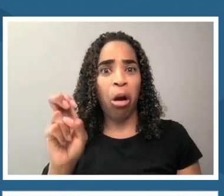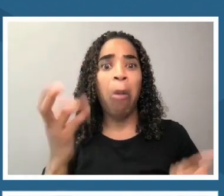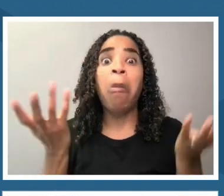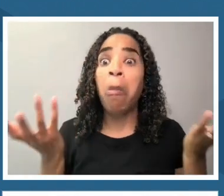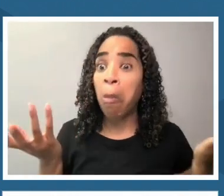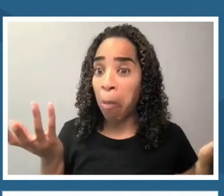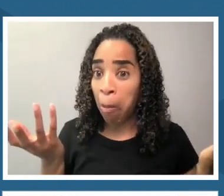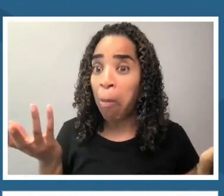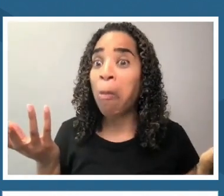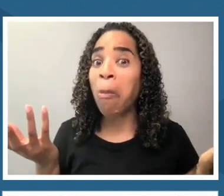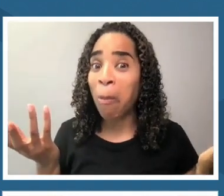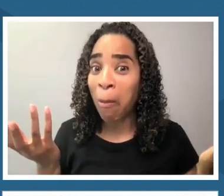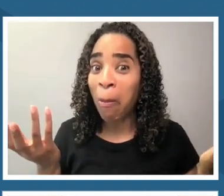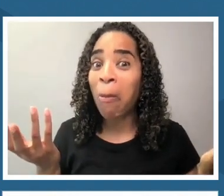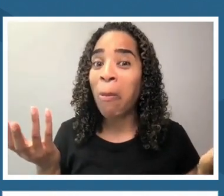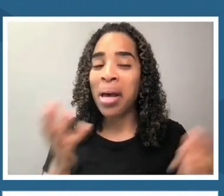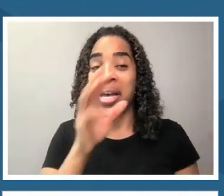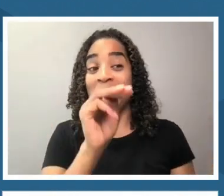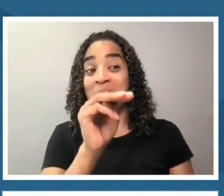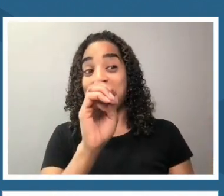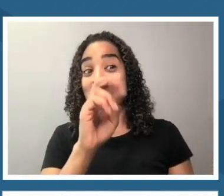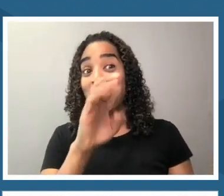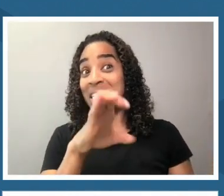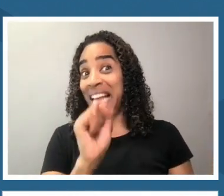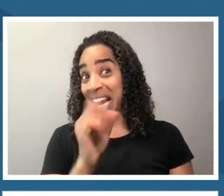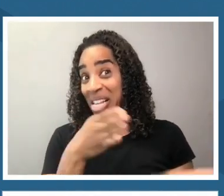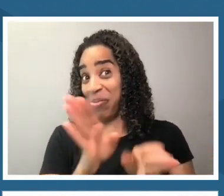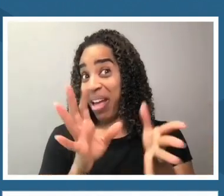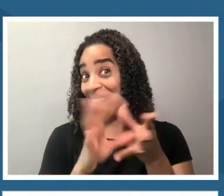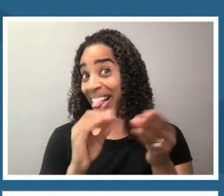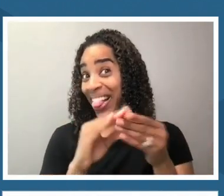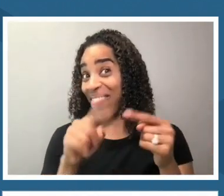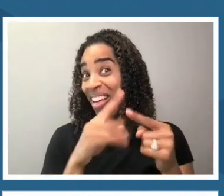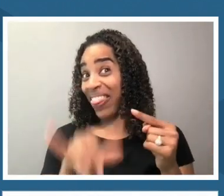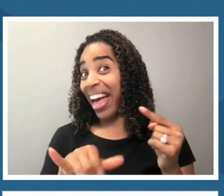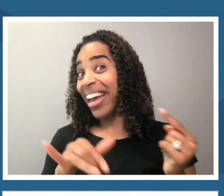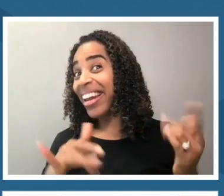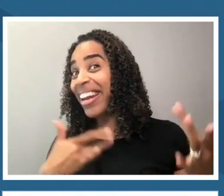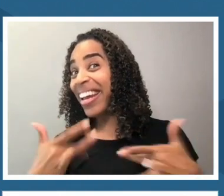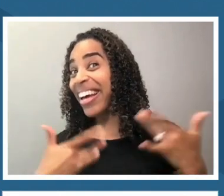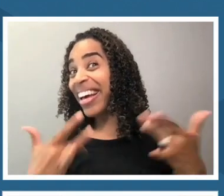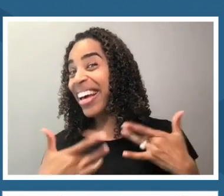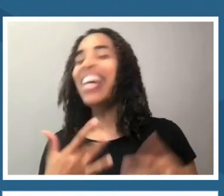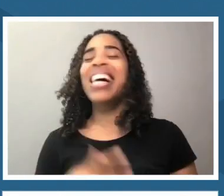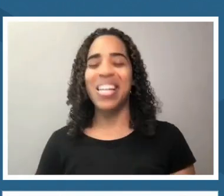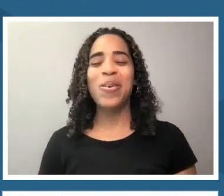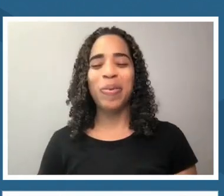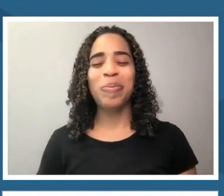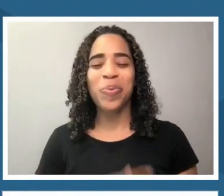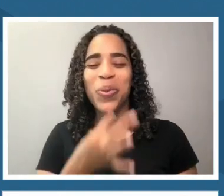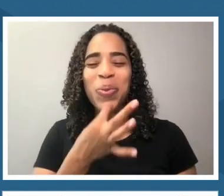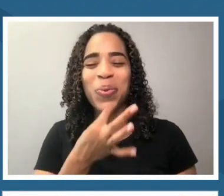mercedes may have something to say about